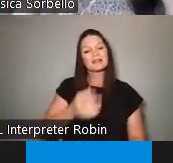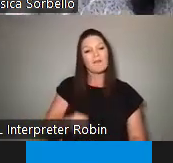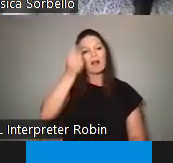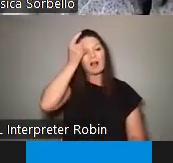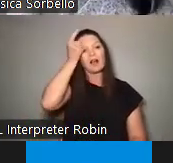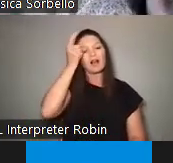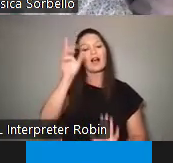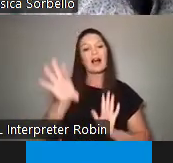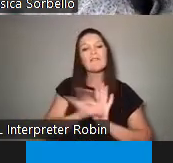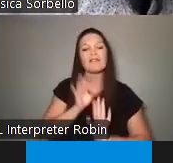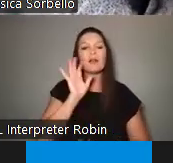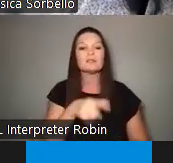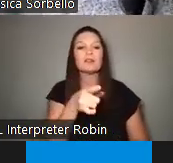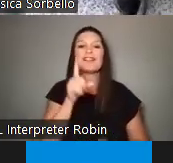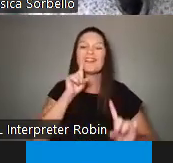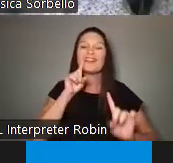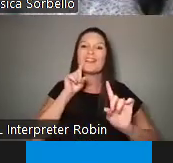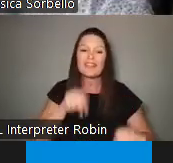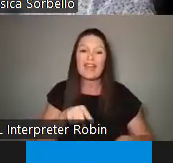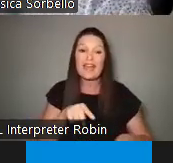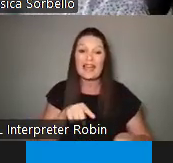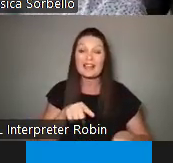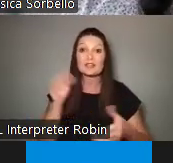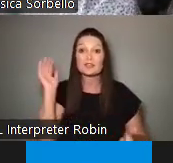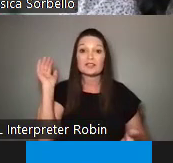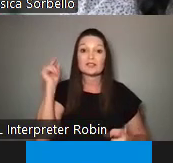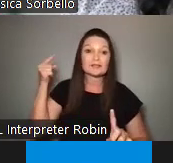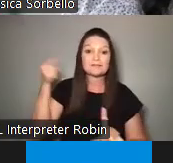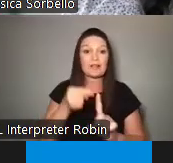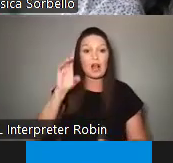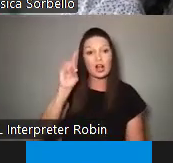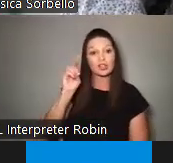something that we all need in order